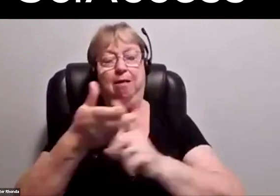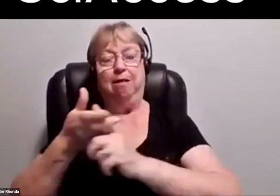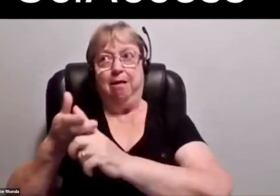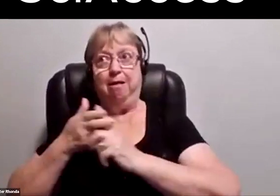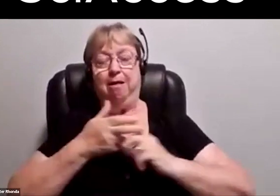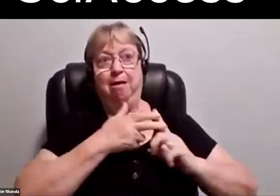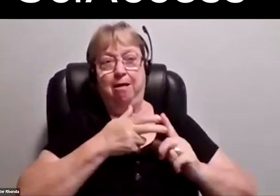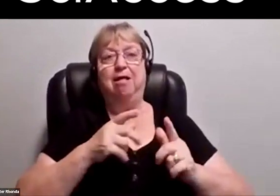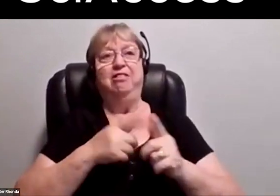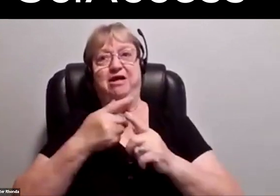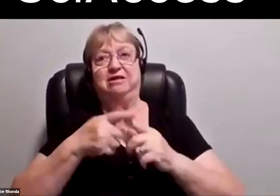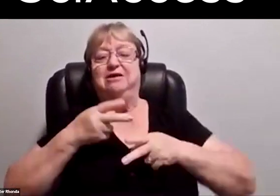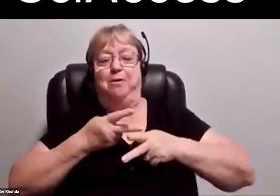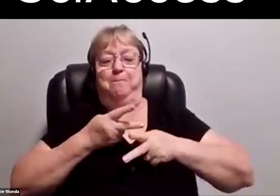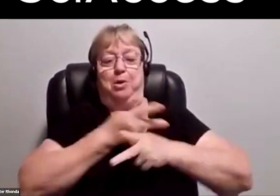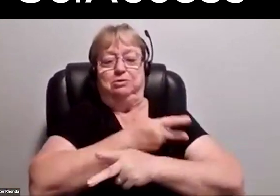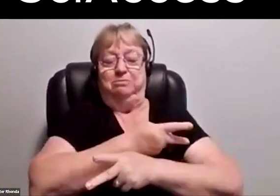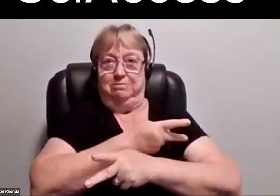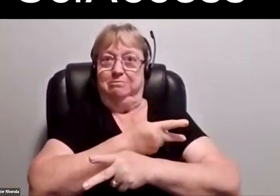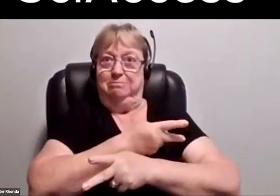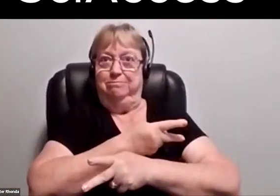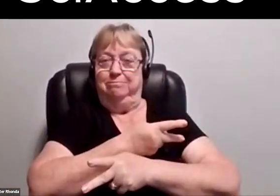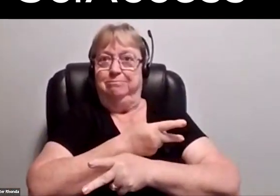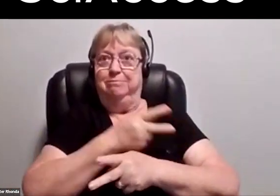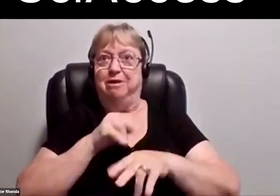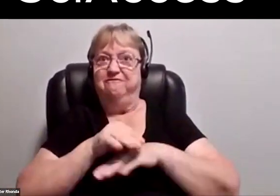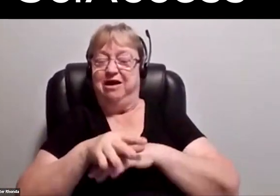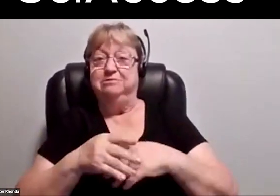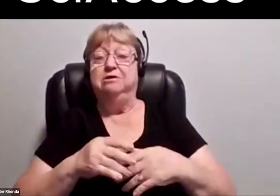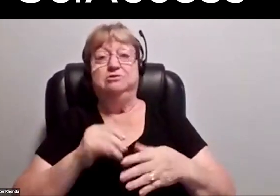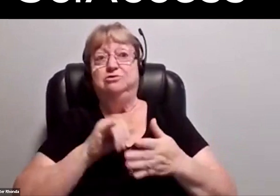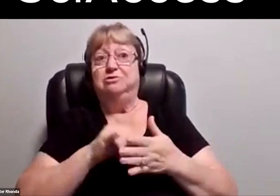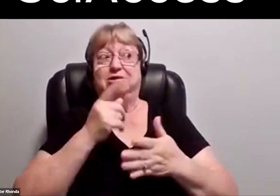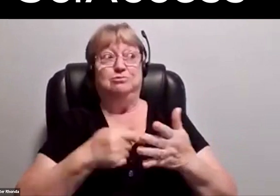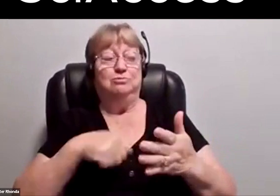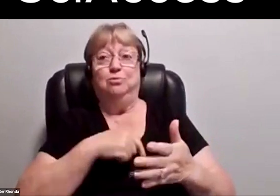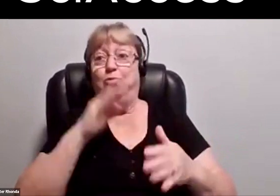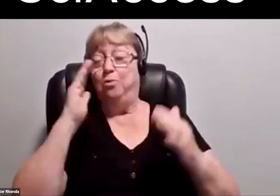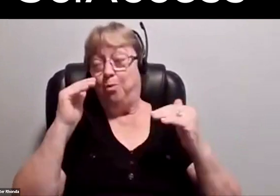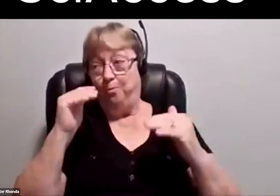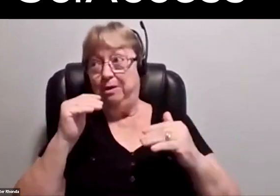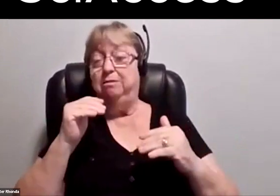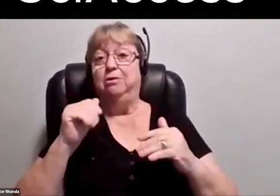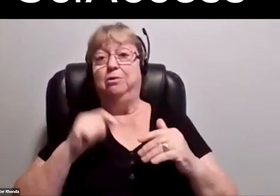That's one of the things we're going for is we hope that everybody comes home from SciAccess conference